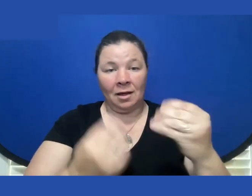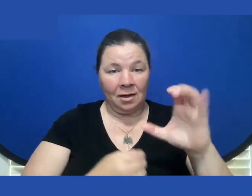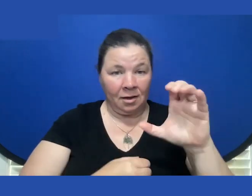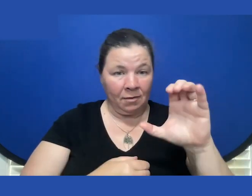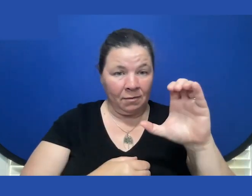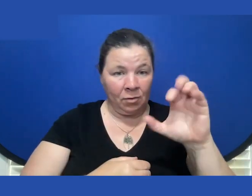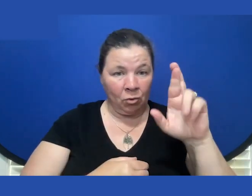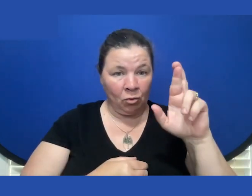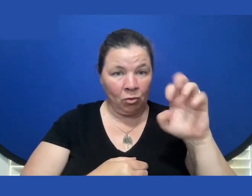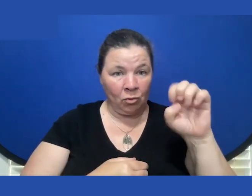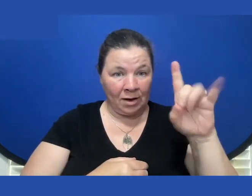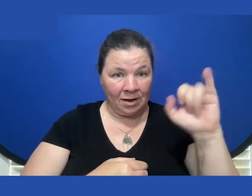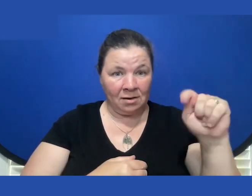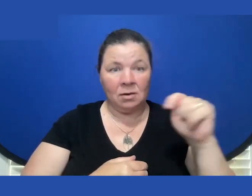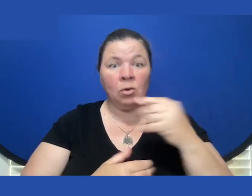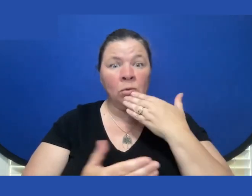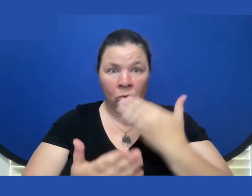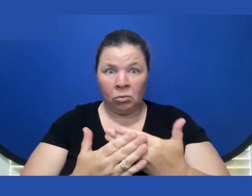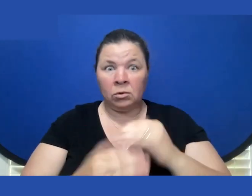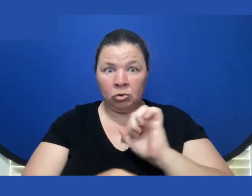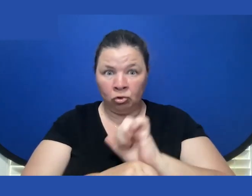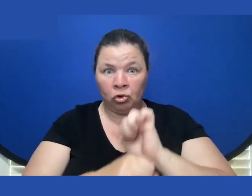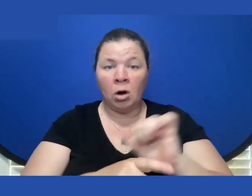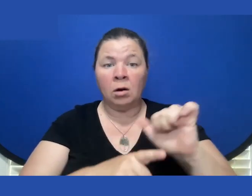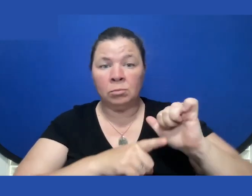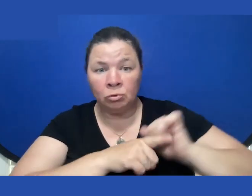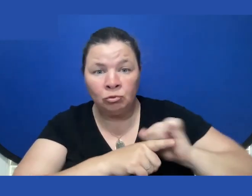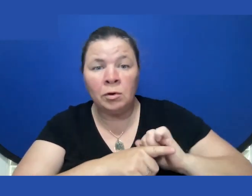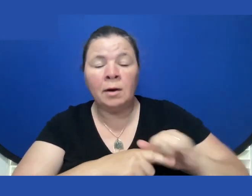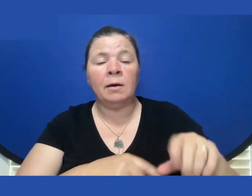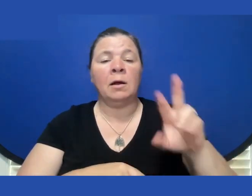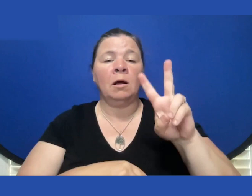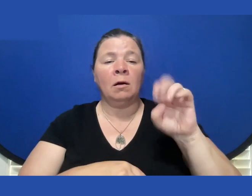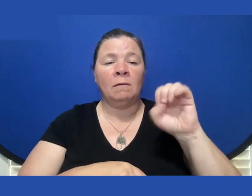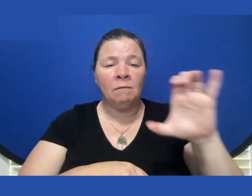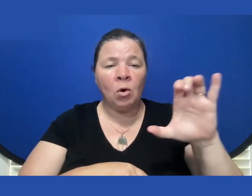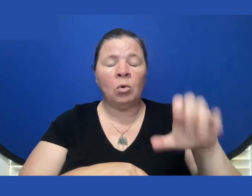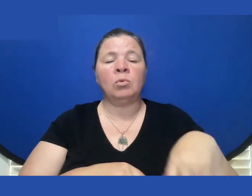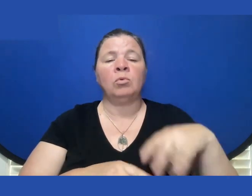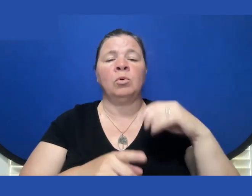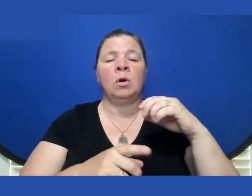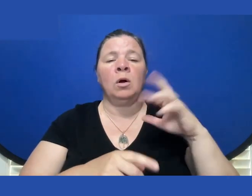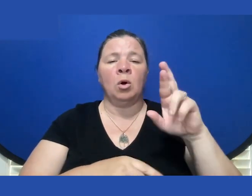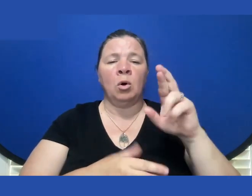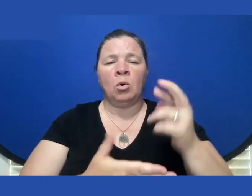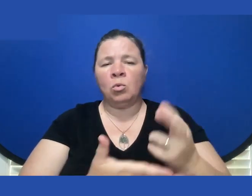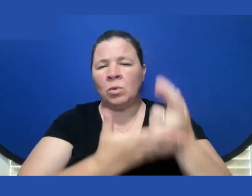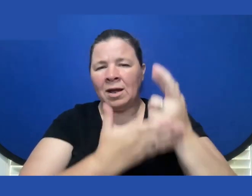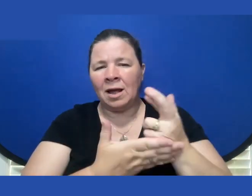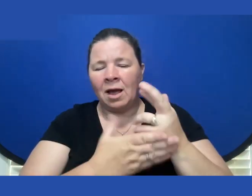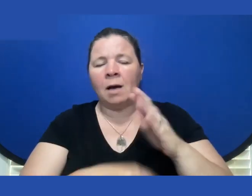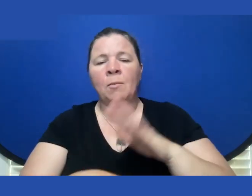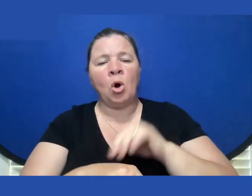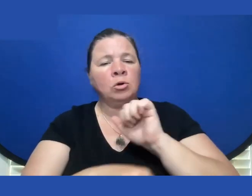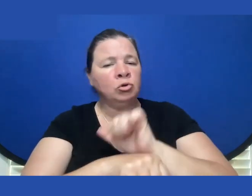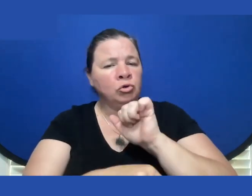the military does a great job on retraining and voc rehab, on-the-job training, education.